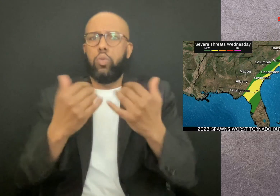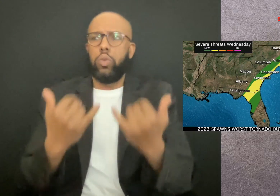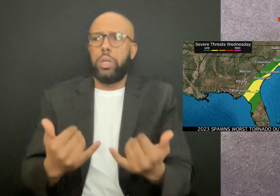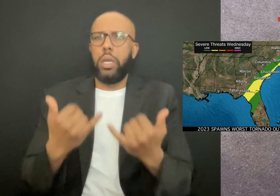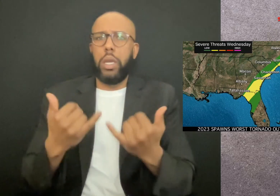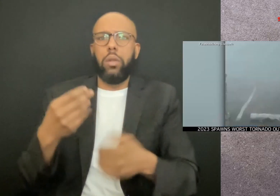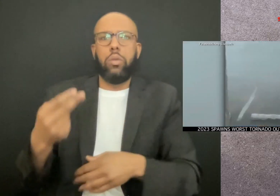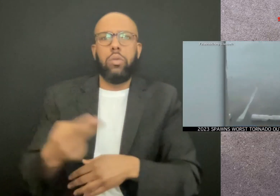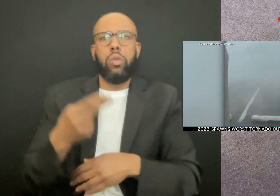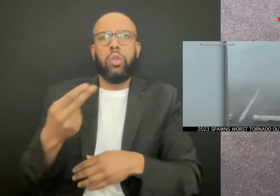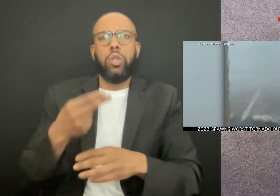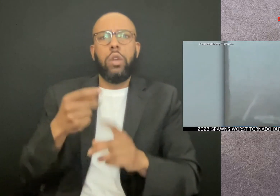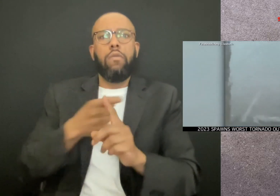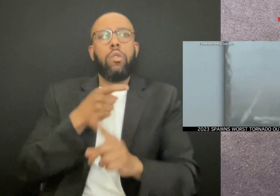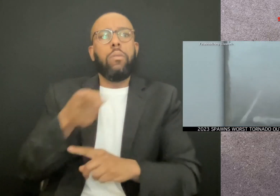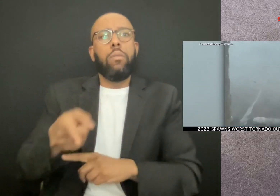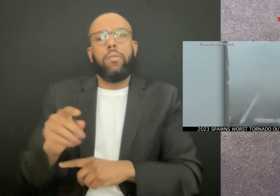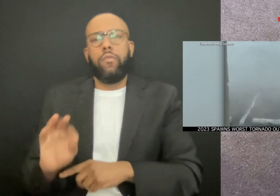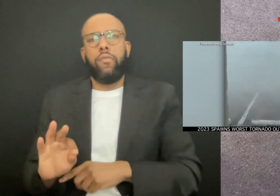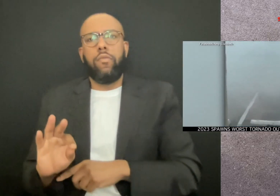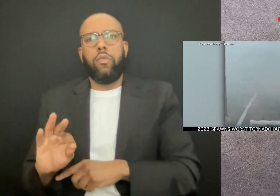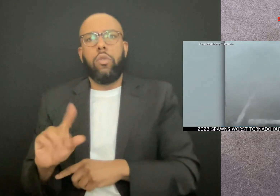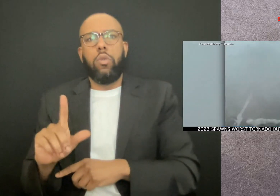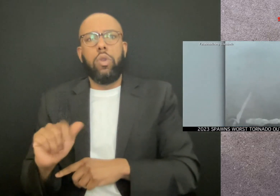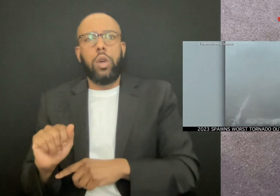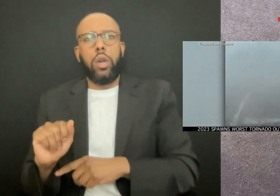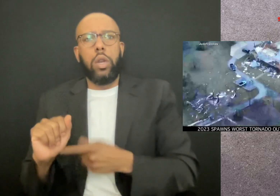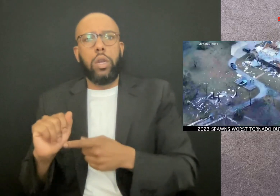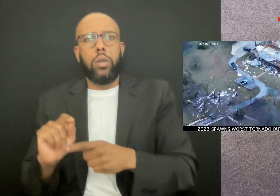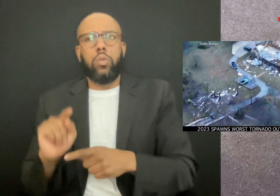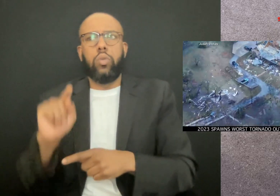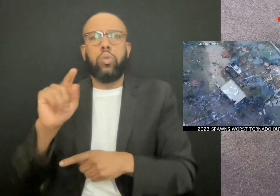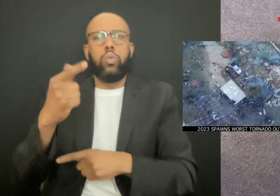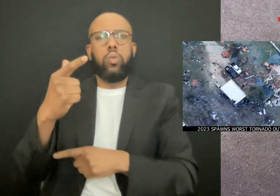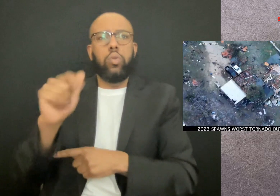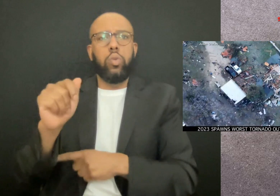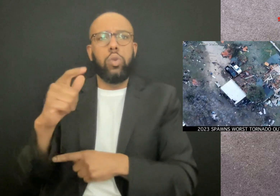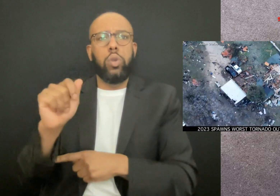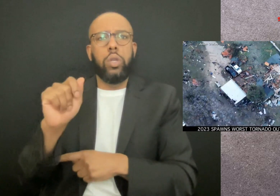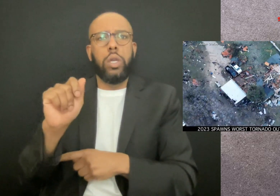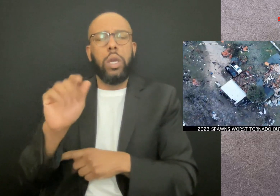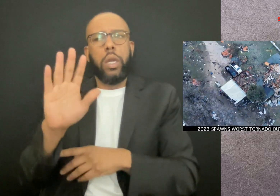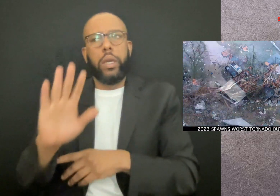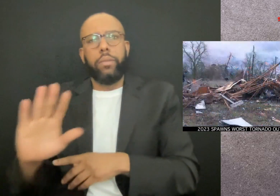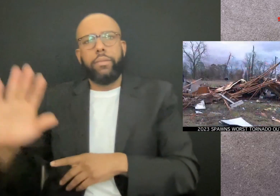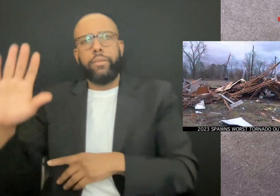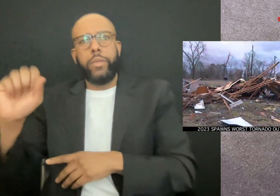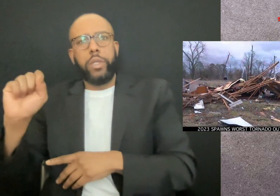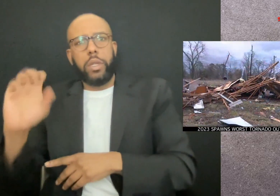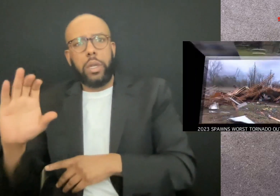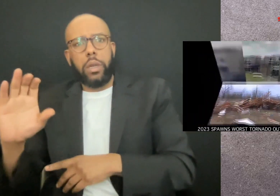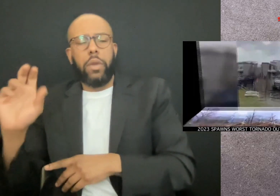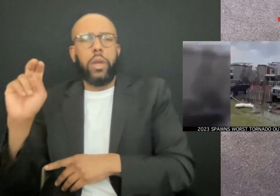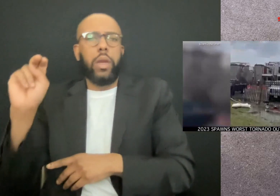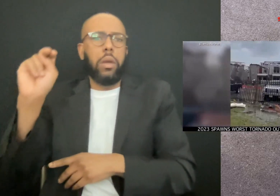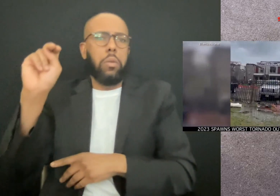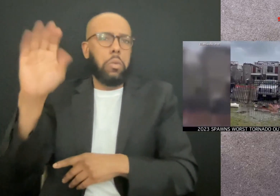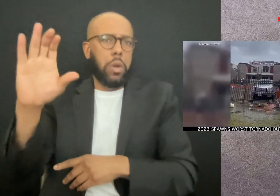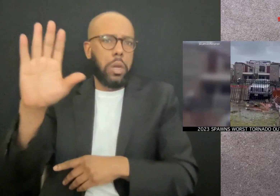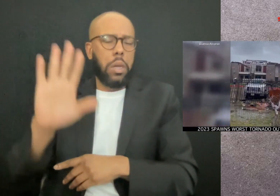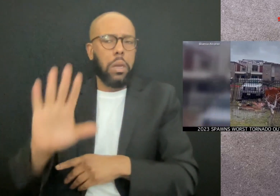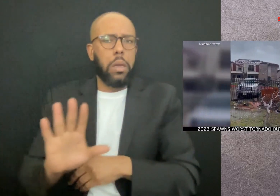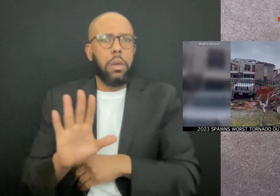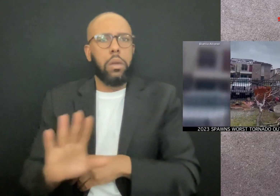a new severe threat continues today Thursday from Florida into the Georgia and the Carolina areas